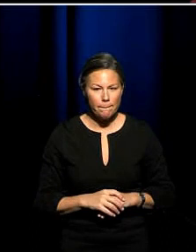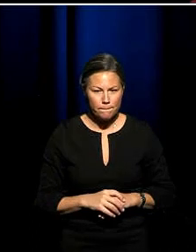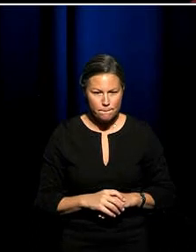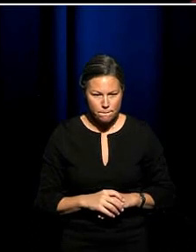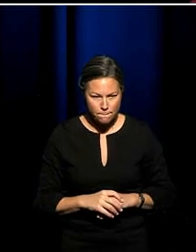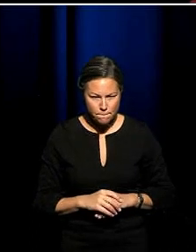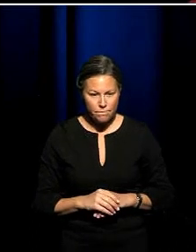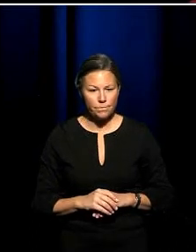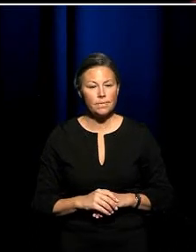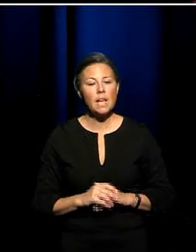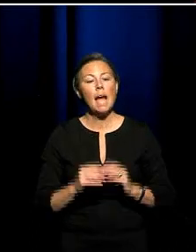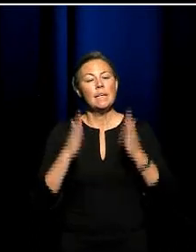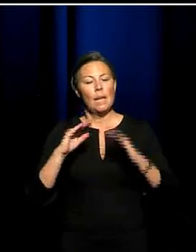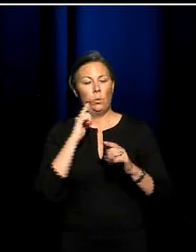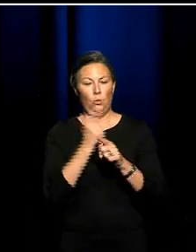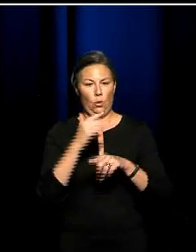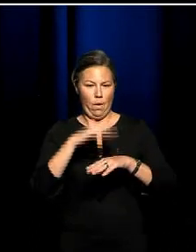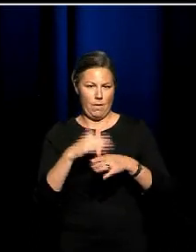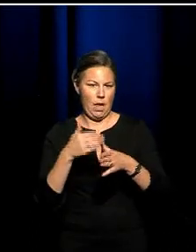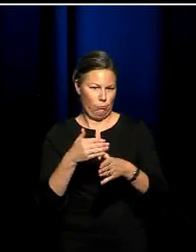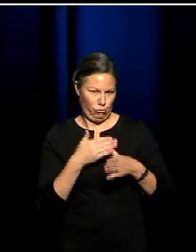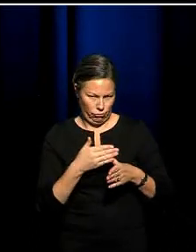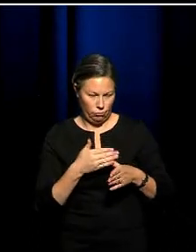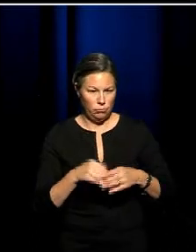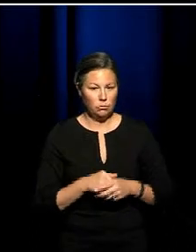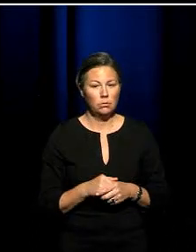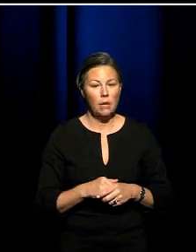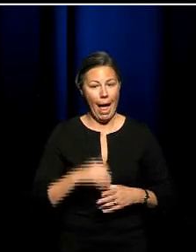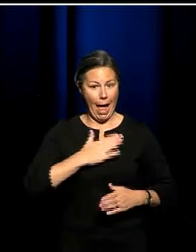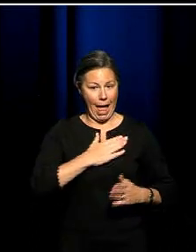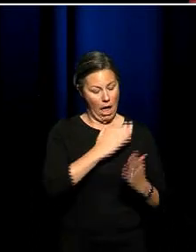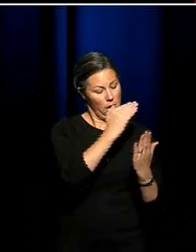already spoken. The Terms of Reference specifically state that we must take